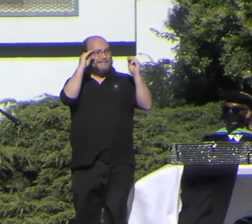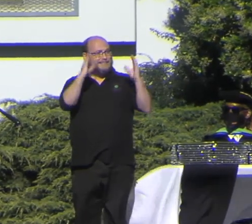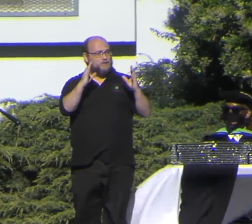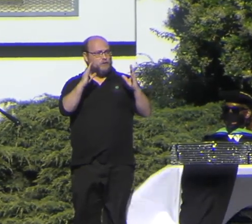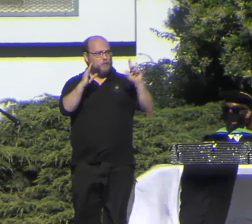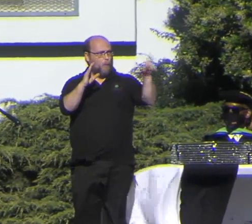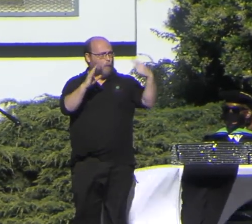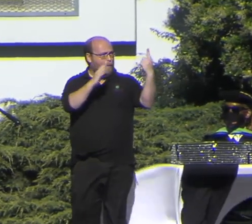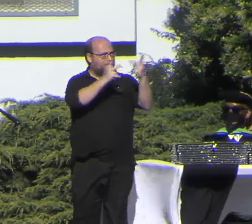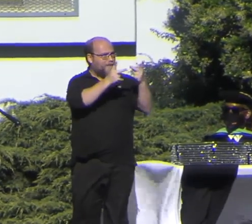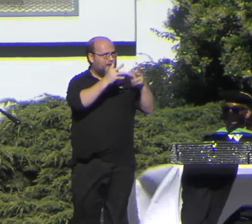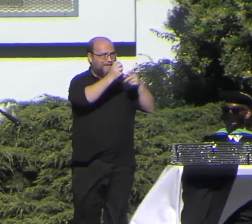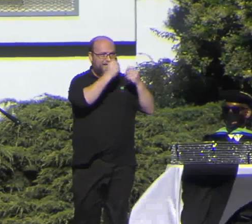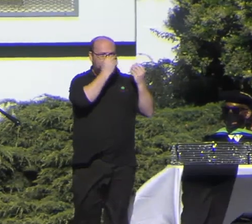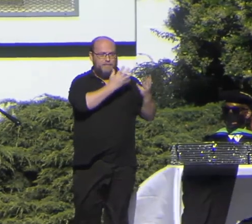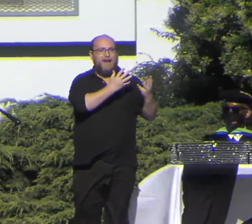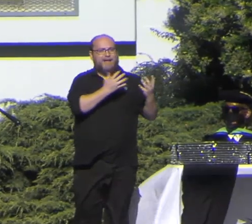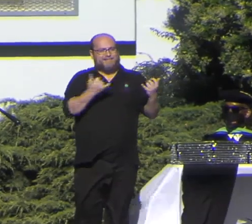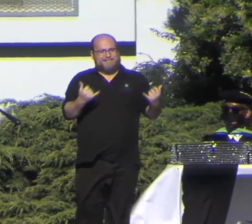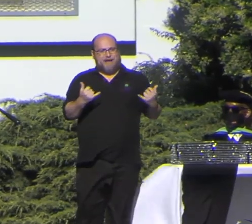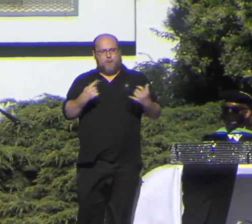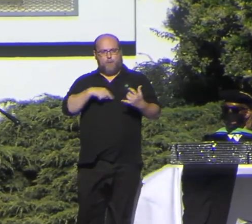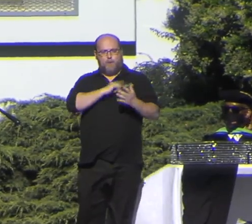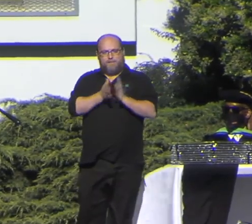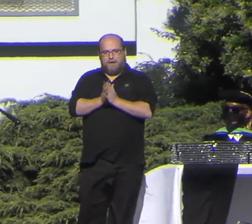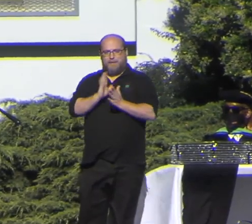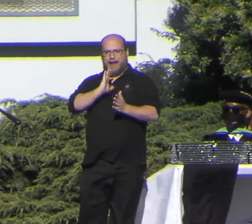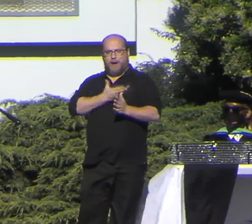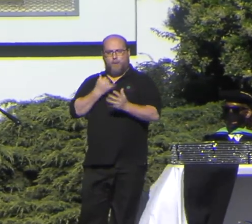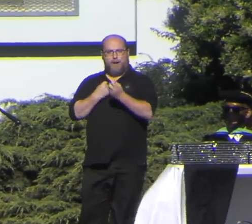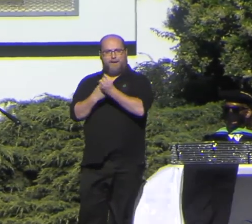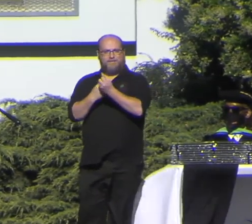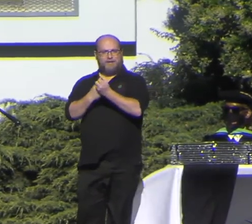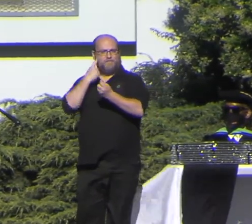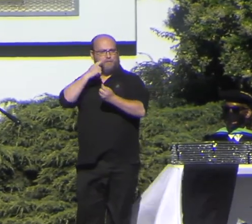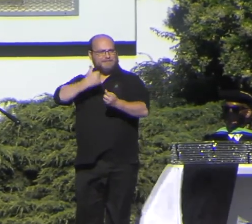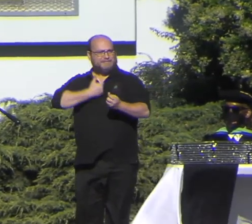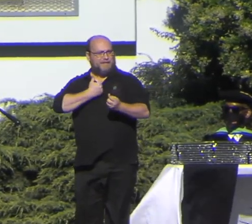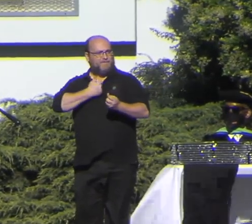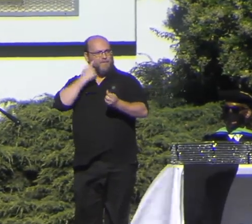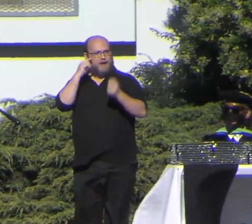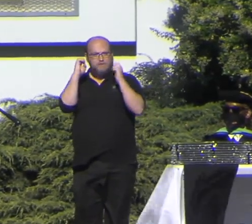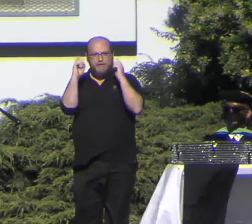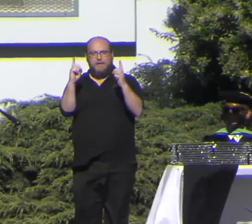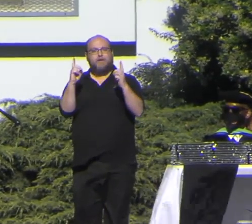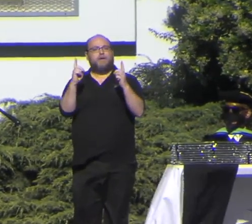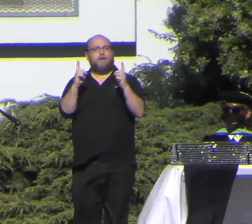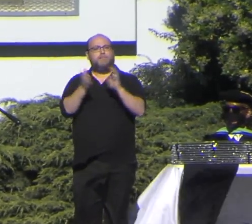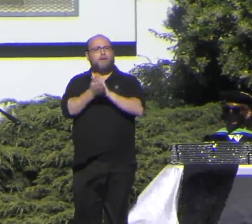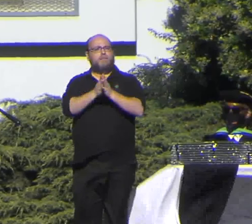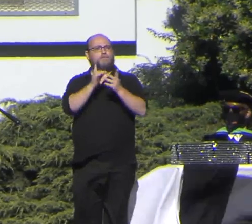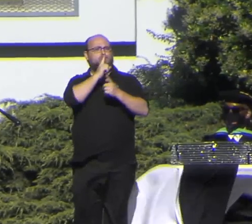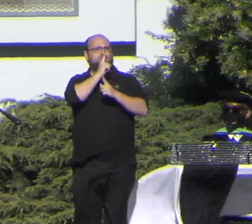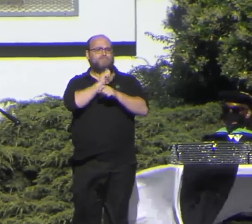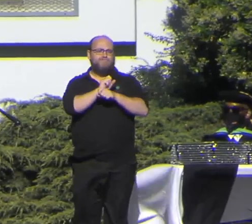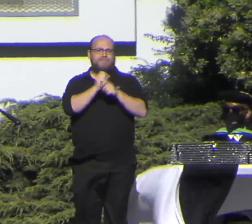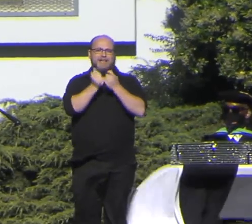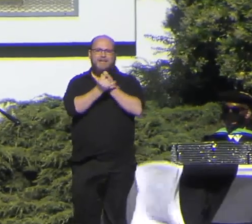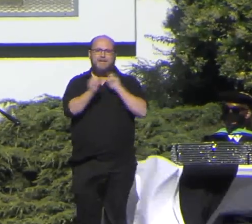We need to start being our own advocates for education in order to truly be independent. That's why I'm so grateful Ballard has taught